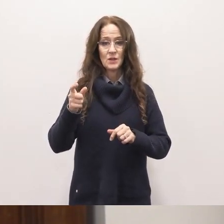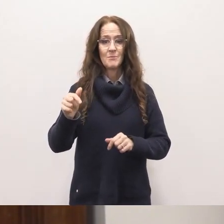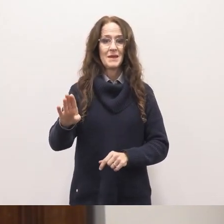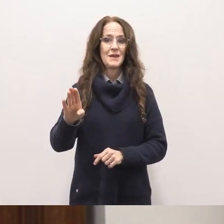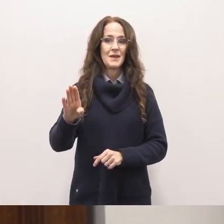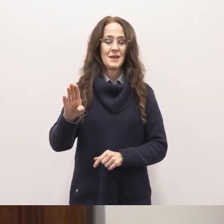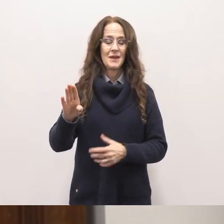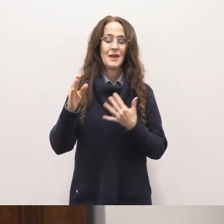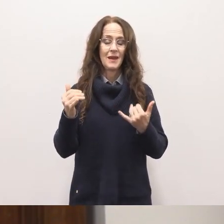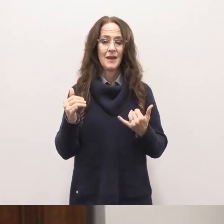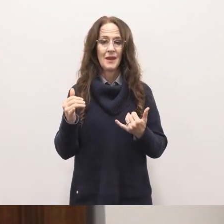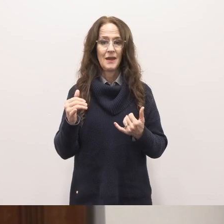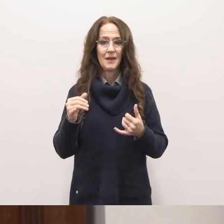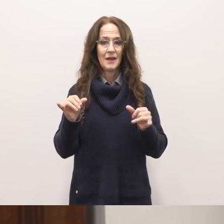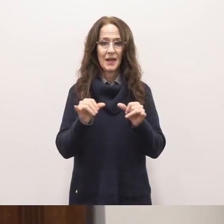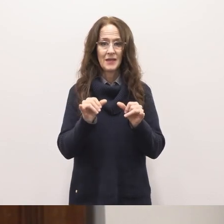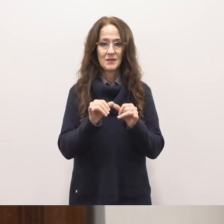in an engineering program.